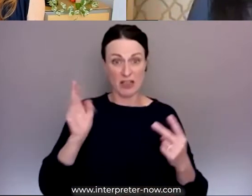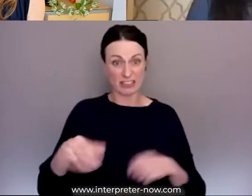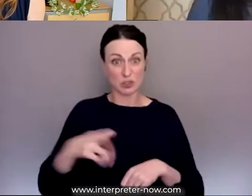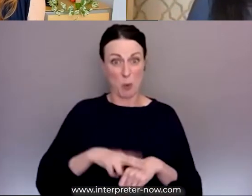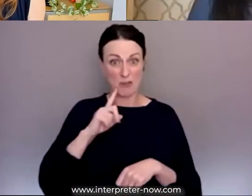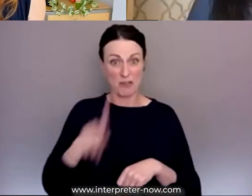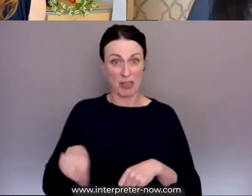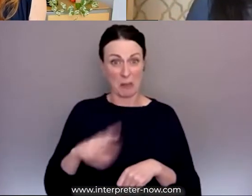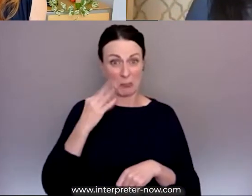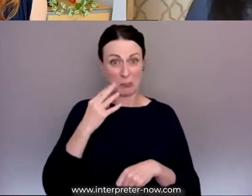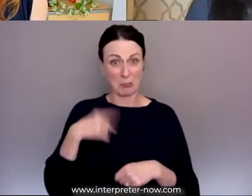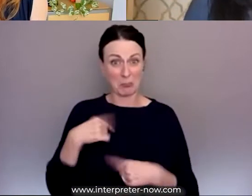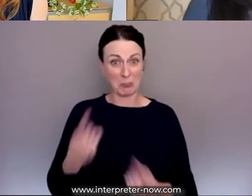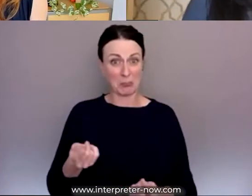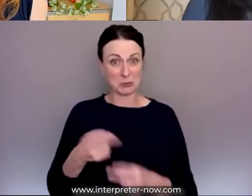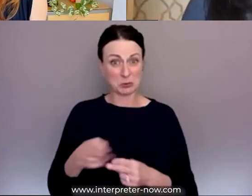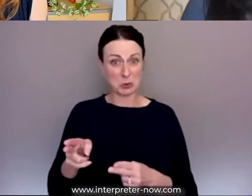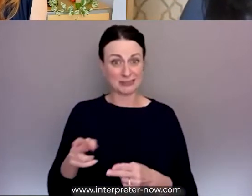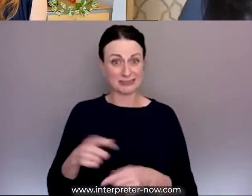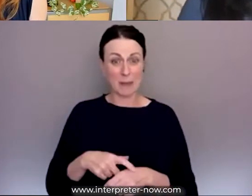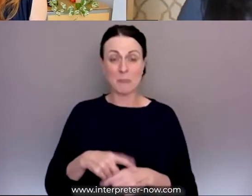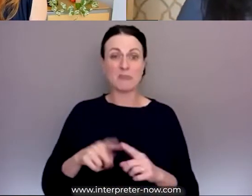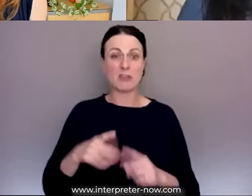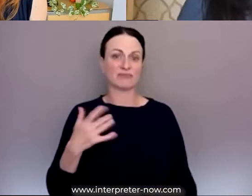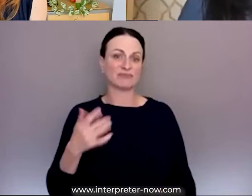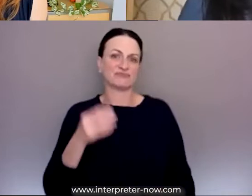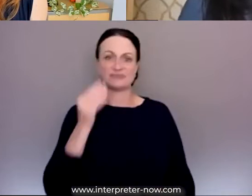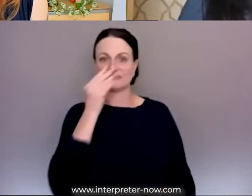There's a, I don't want to say apathy. I don't think that's it.